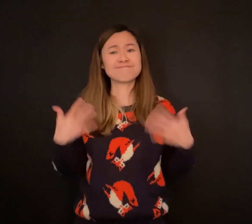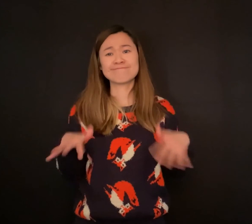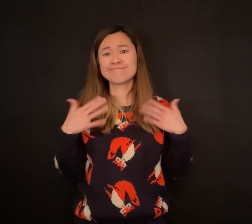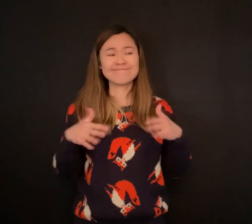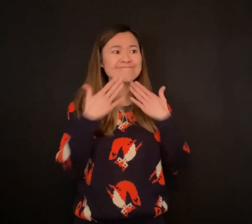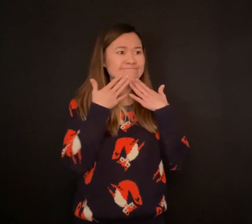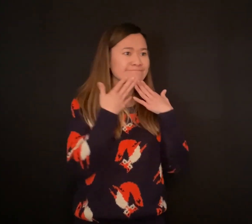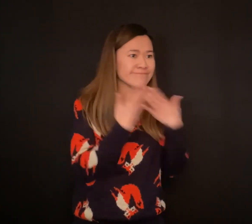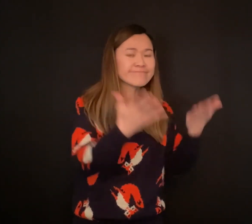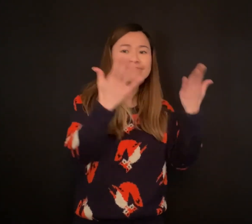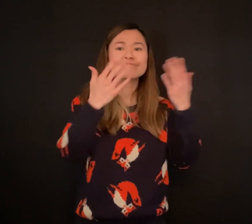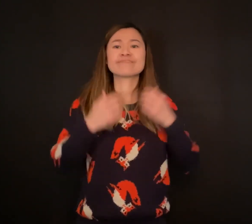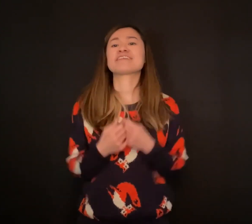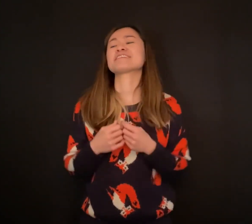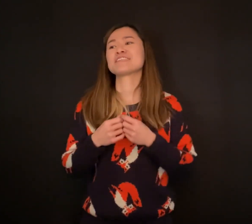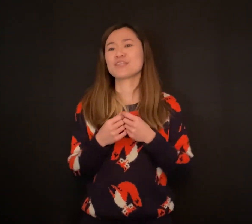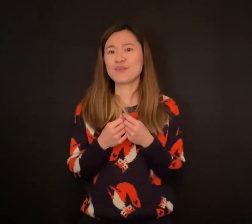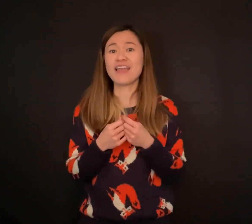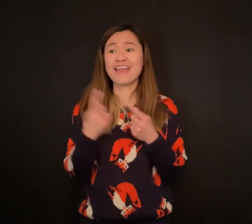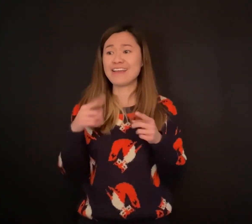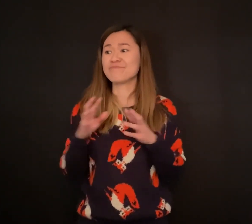Amazing! Thank you!